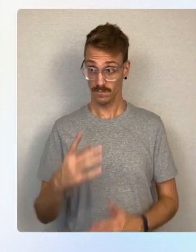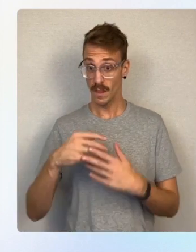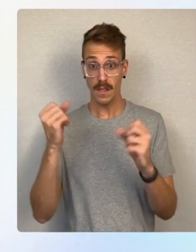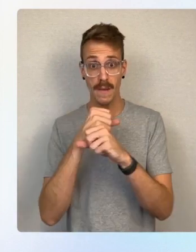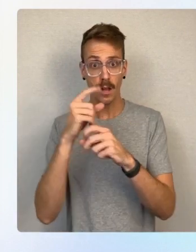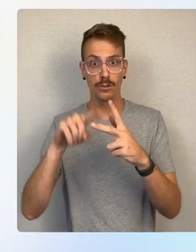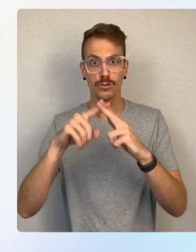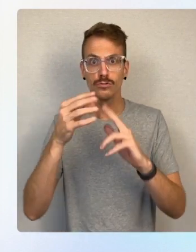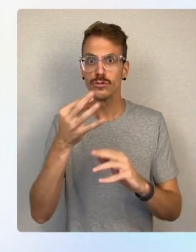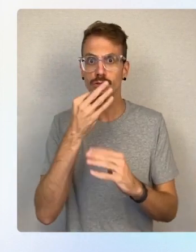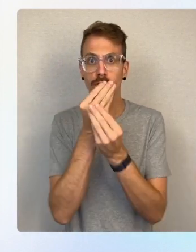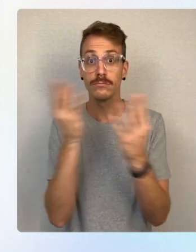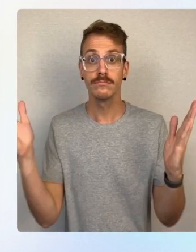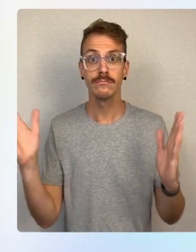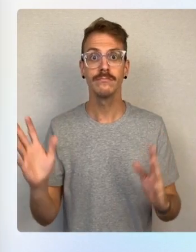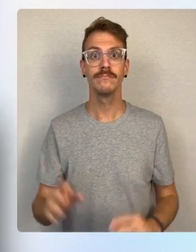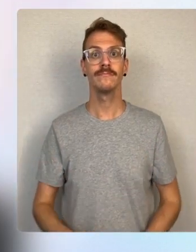[Announcer] The battle is about to begin.